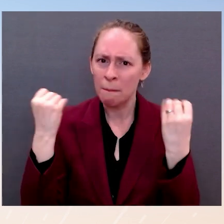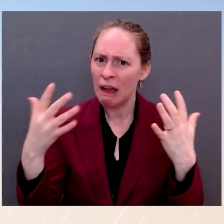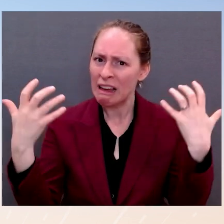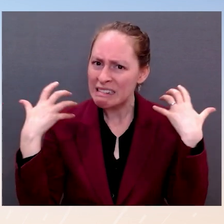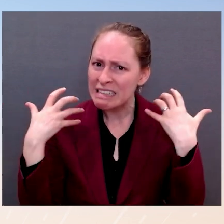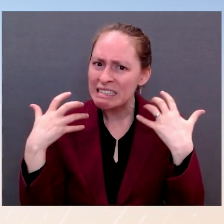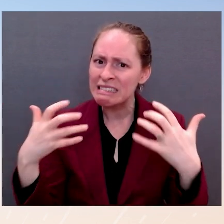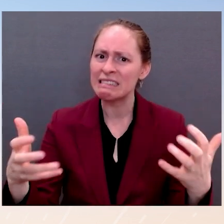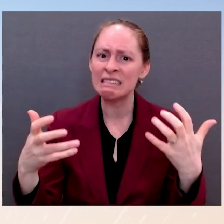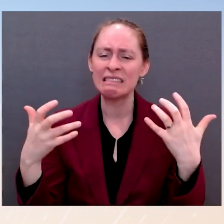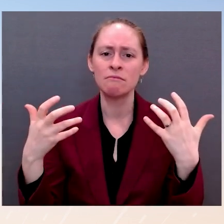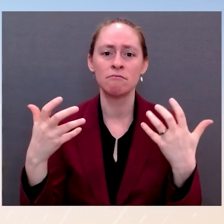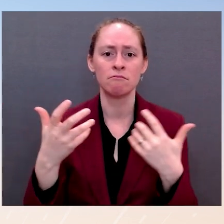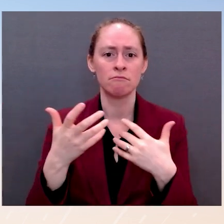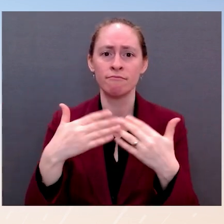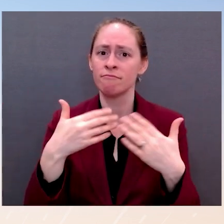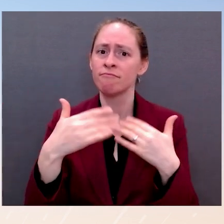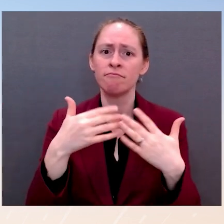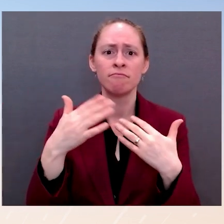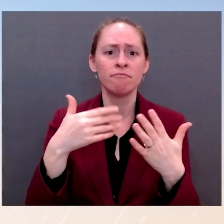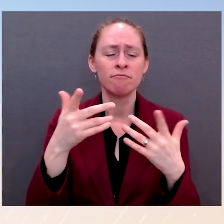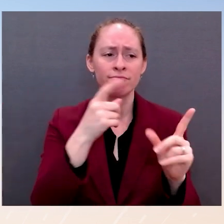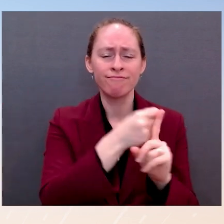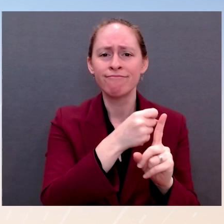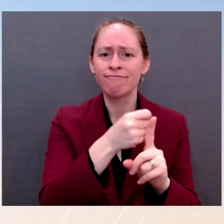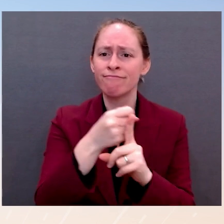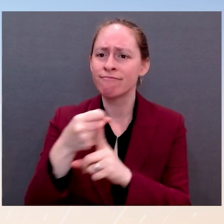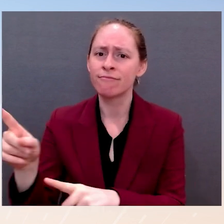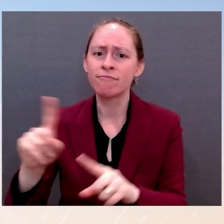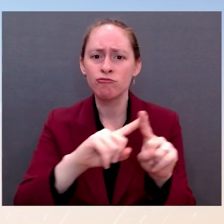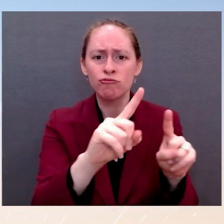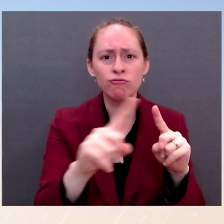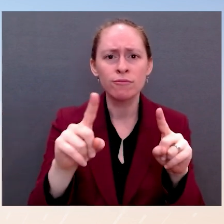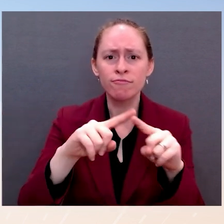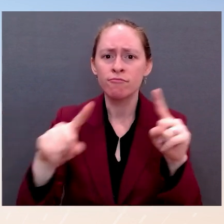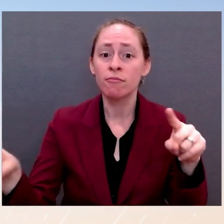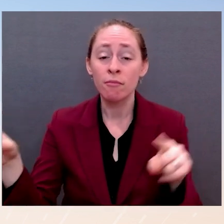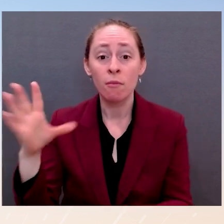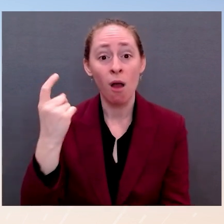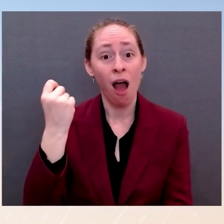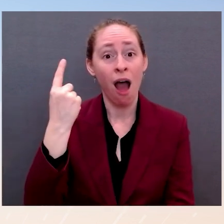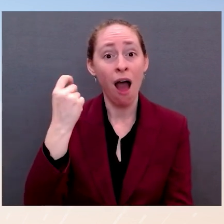and while cancer impacts people of all backgrounds, it does not always affect them equally.